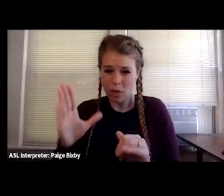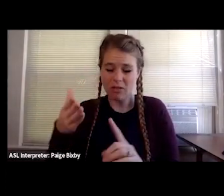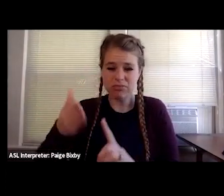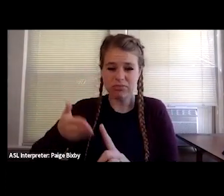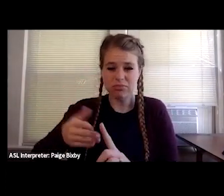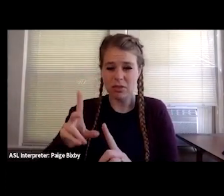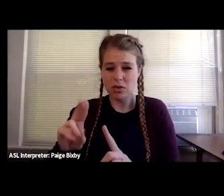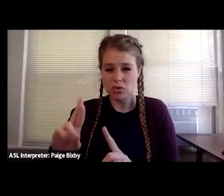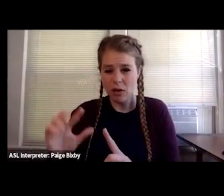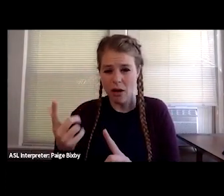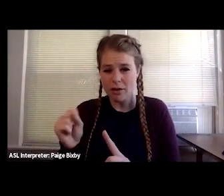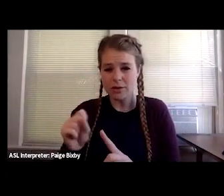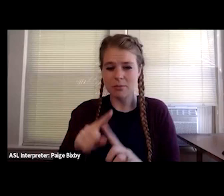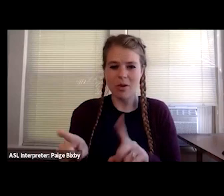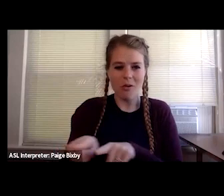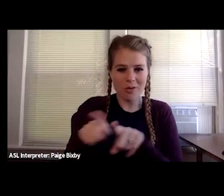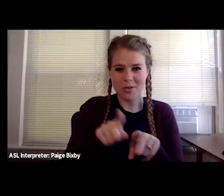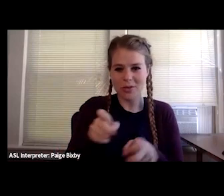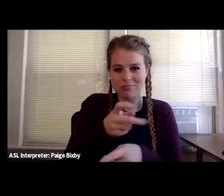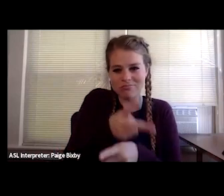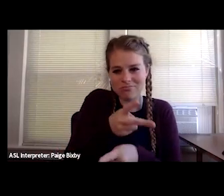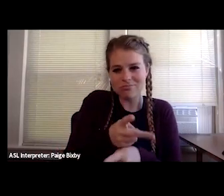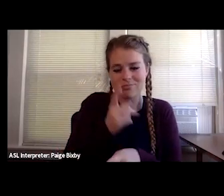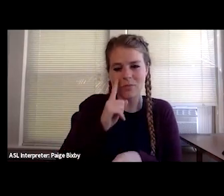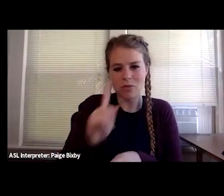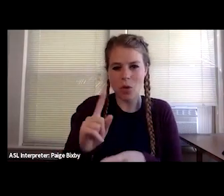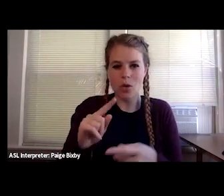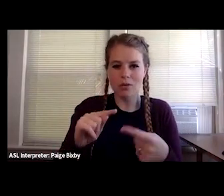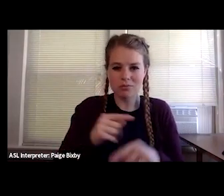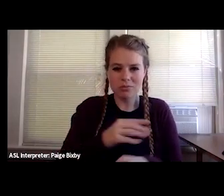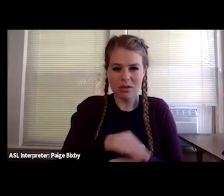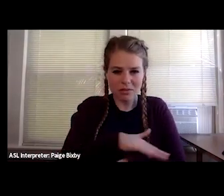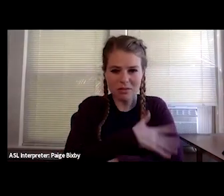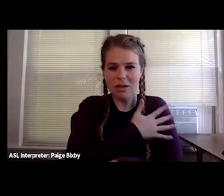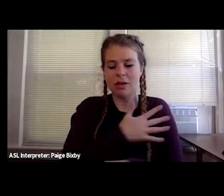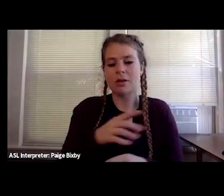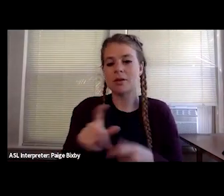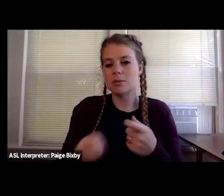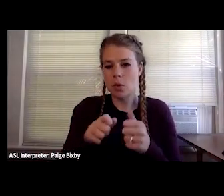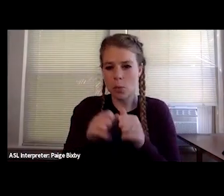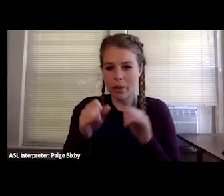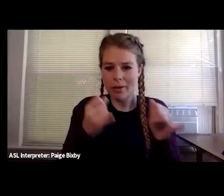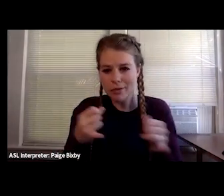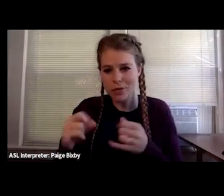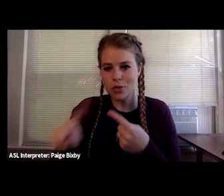to working with individuals regardless, you know, and also working with individuals specifically when the xylazine is in the supply,